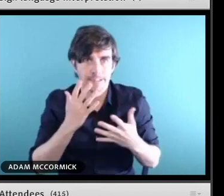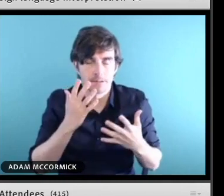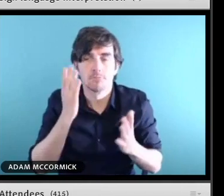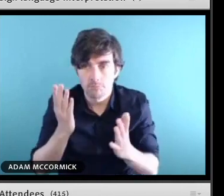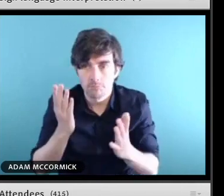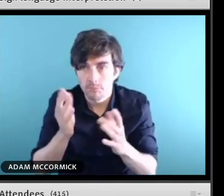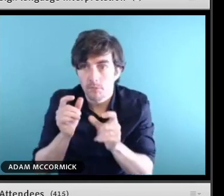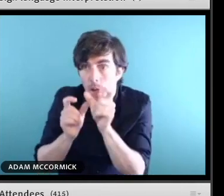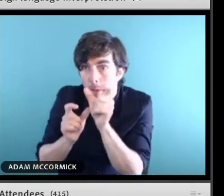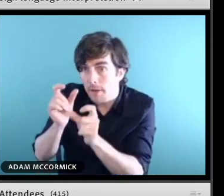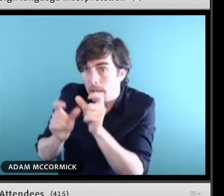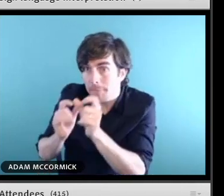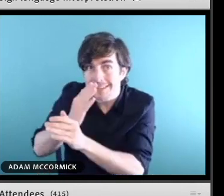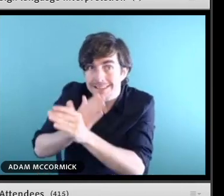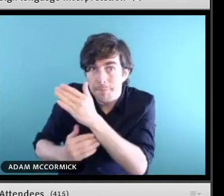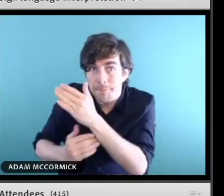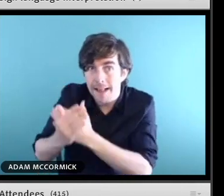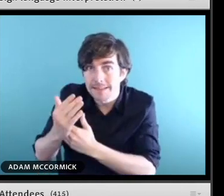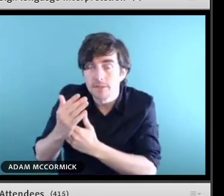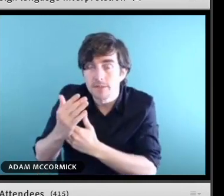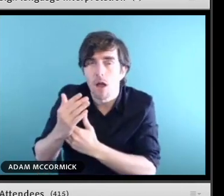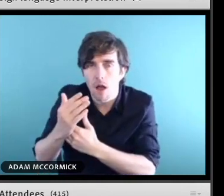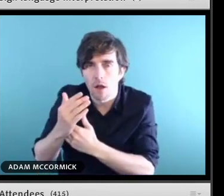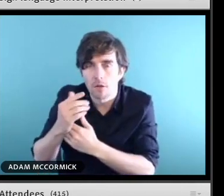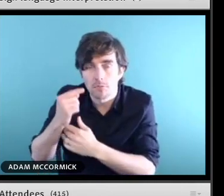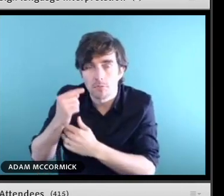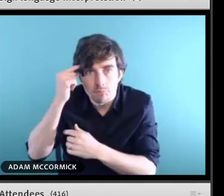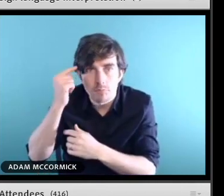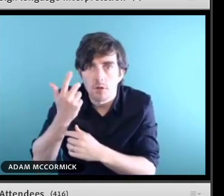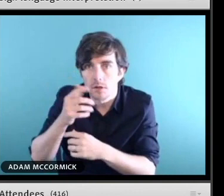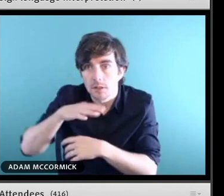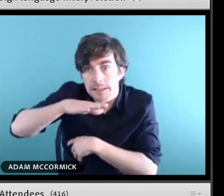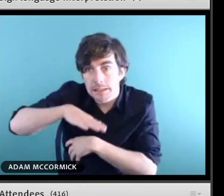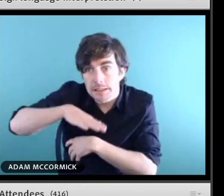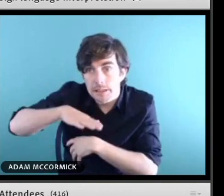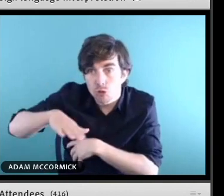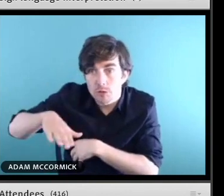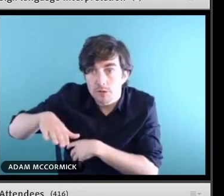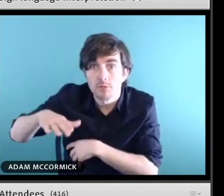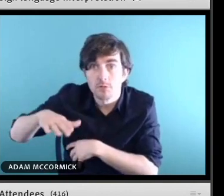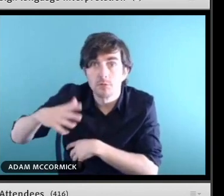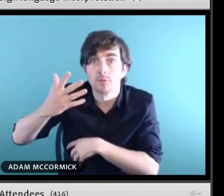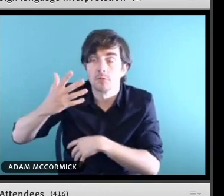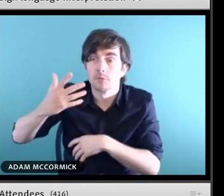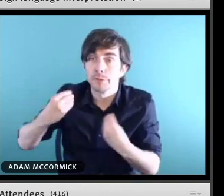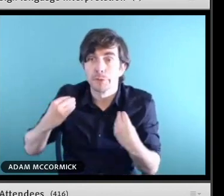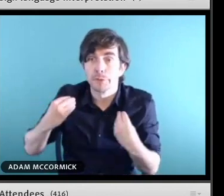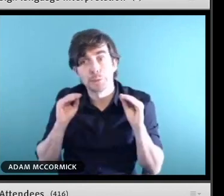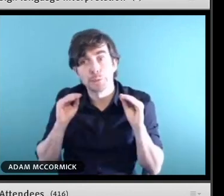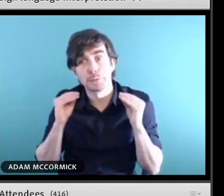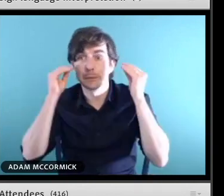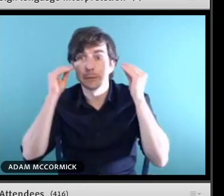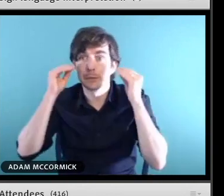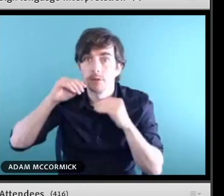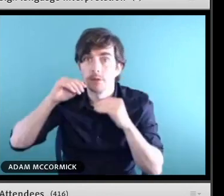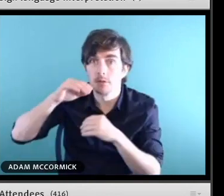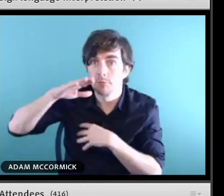behind with access to education and particularly so with humanitarians where they're facing